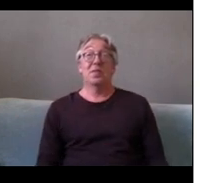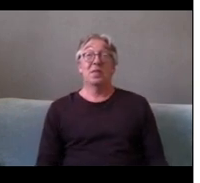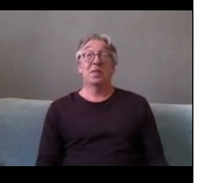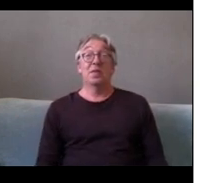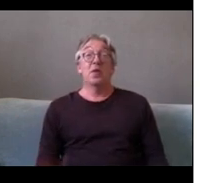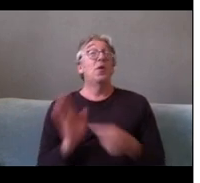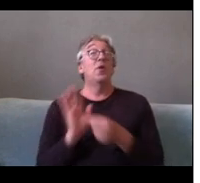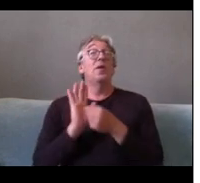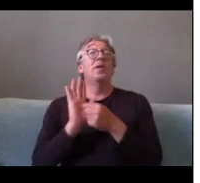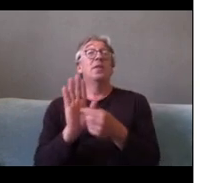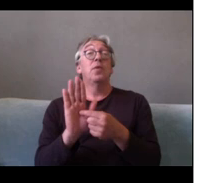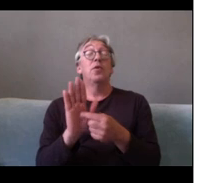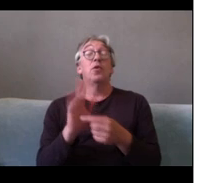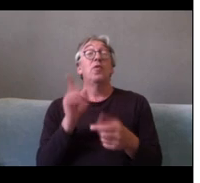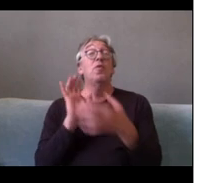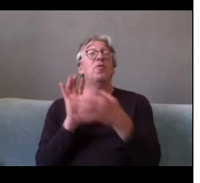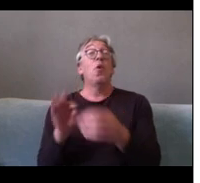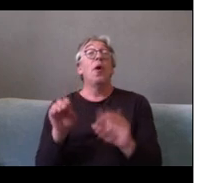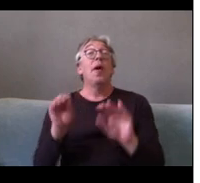we have a specific monograph for labour force